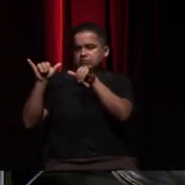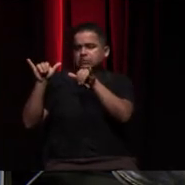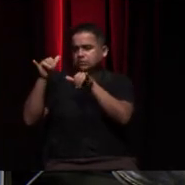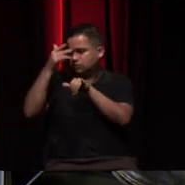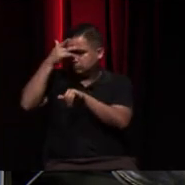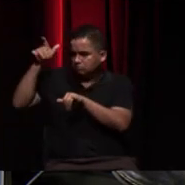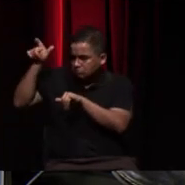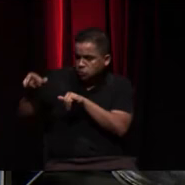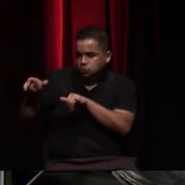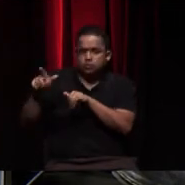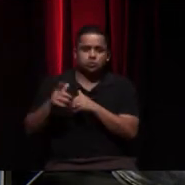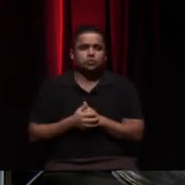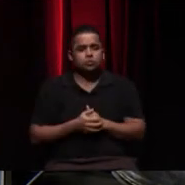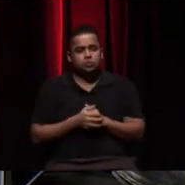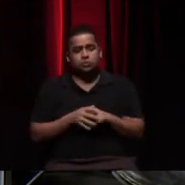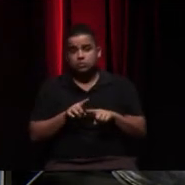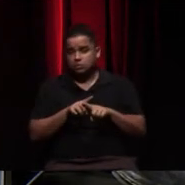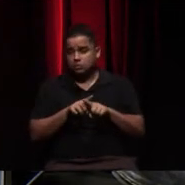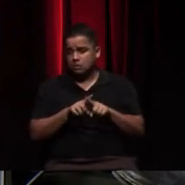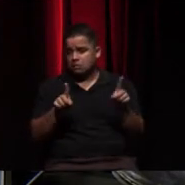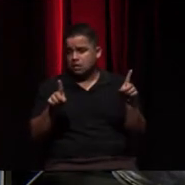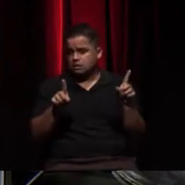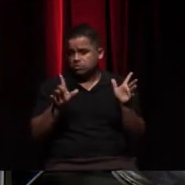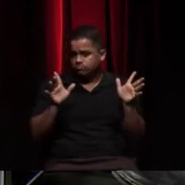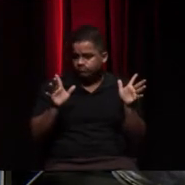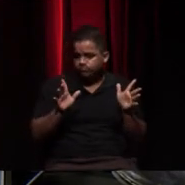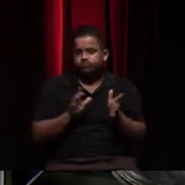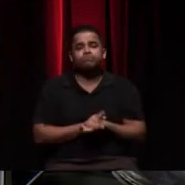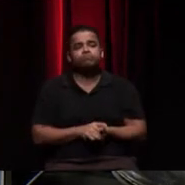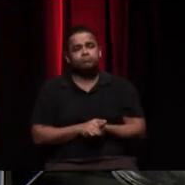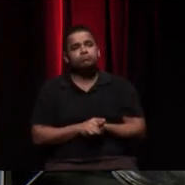In this supply chain,